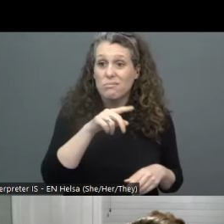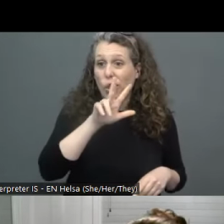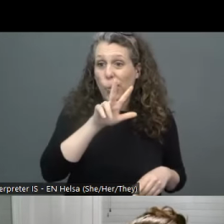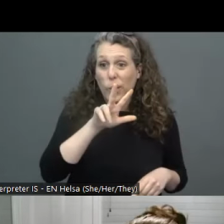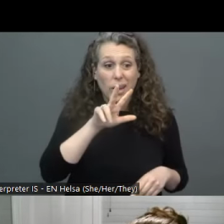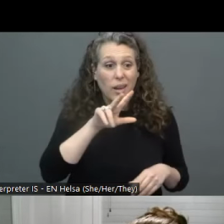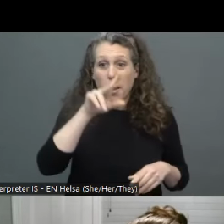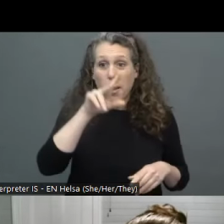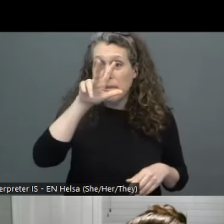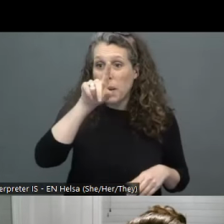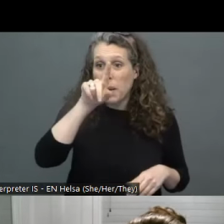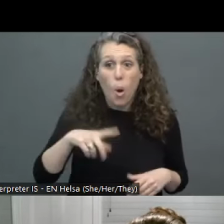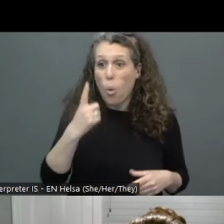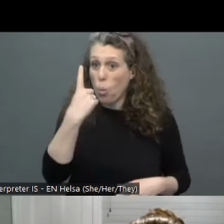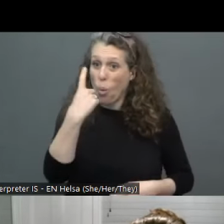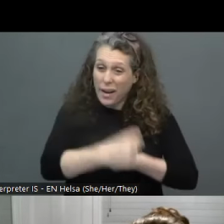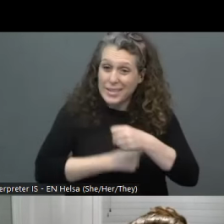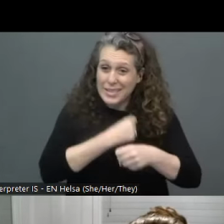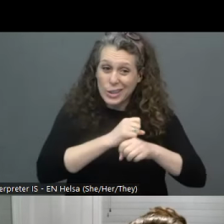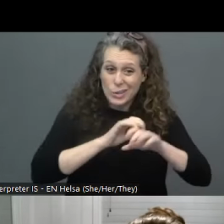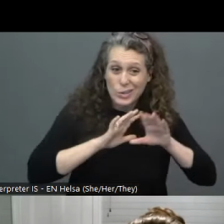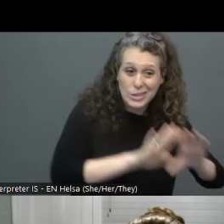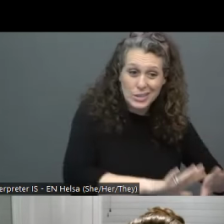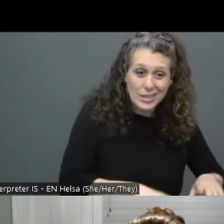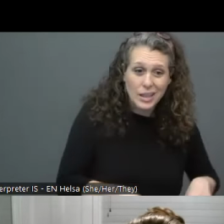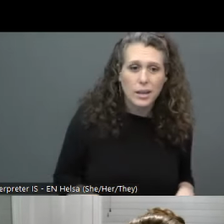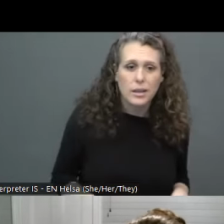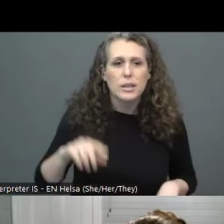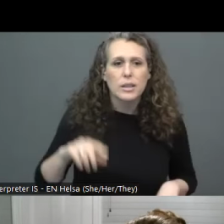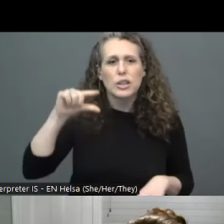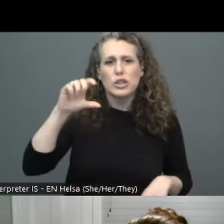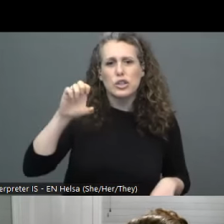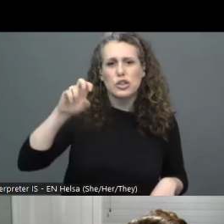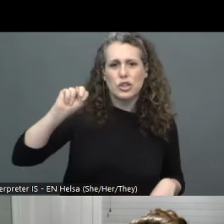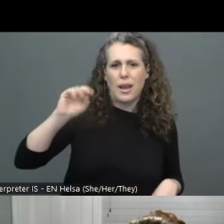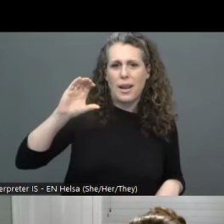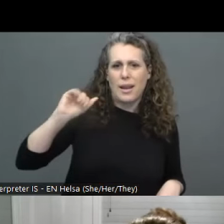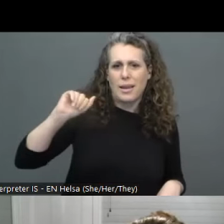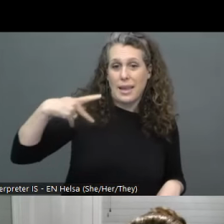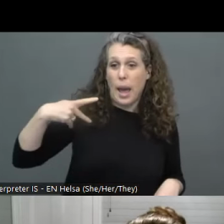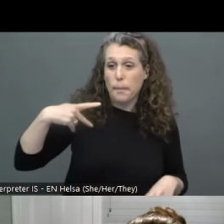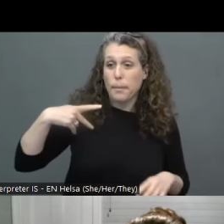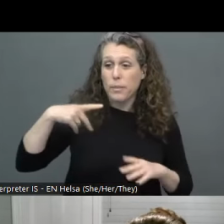the gen cap project, which many of you will be familiar with now provides quite comprehensive